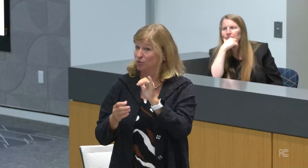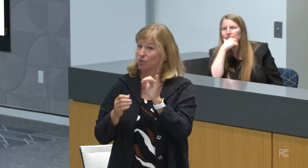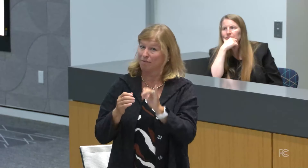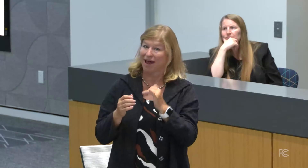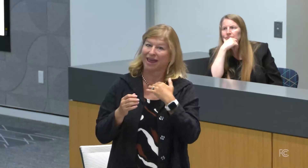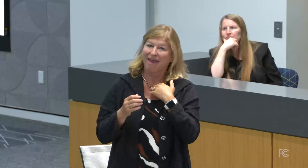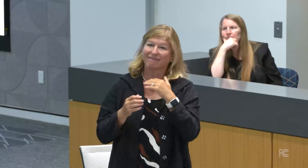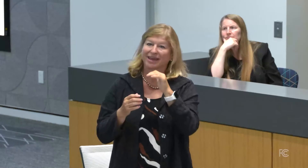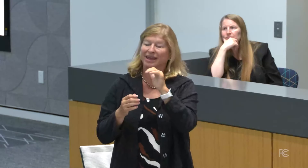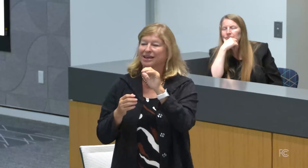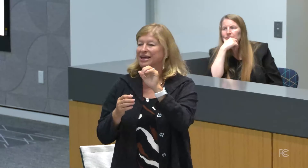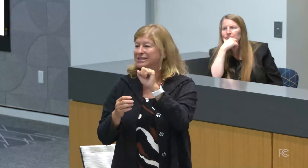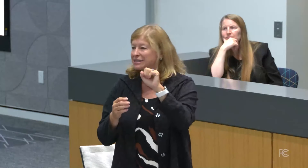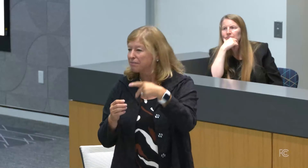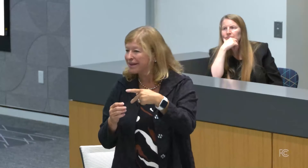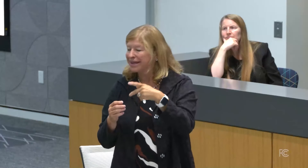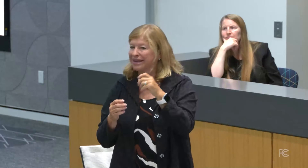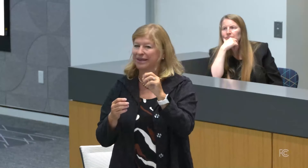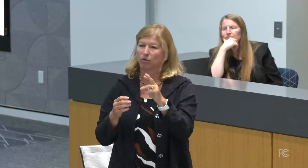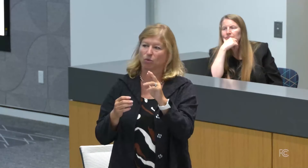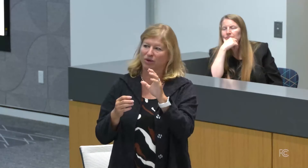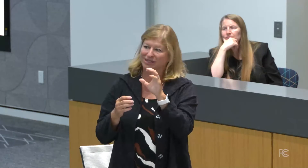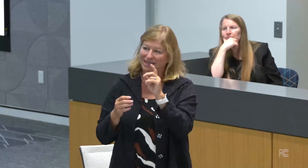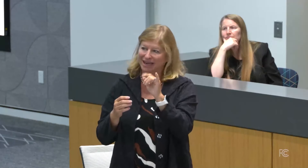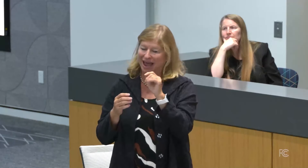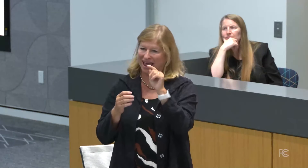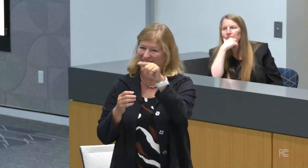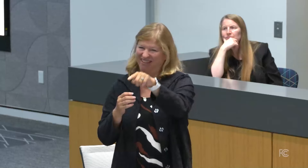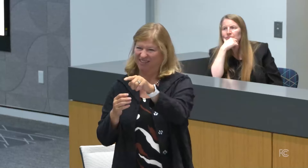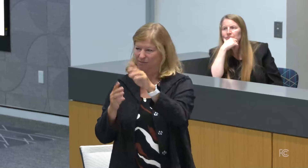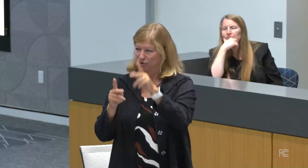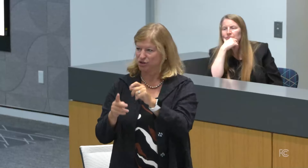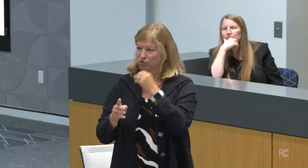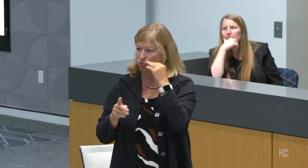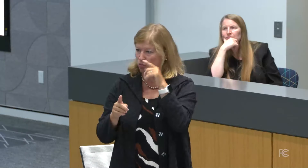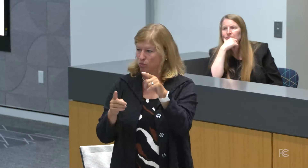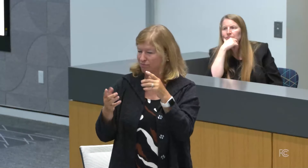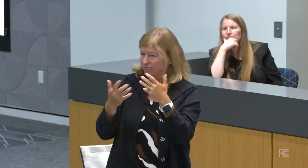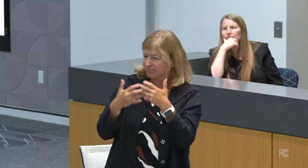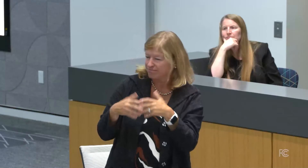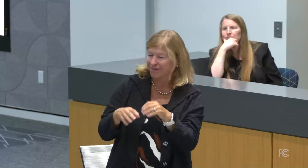US? THE RESPONSE TO THAT IS, WE WILL SUPPORT YOU. WE WILL NEED TO SCHEDULE AN